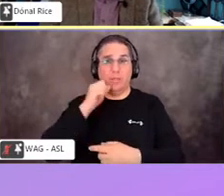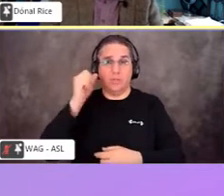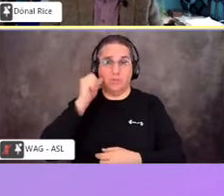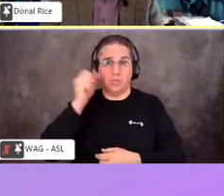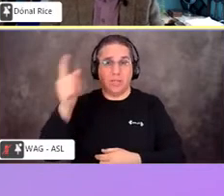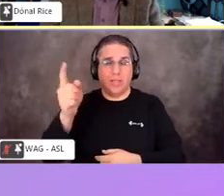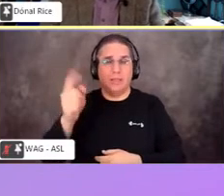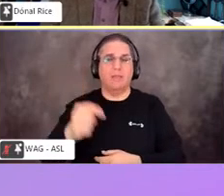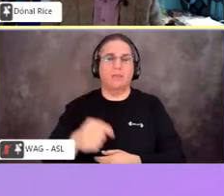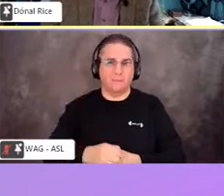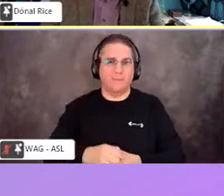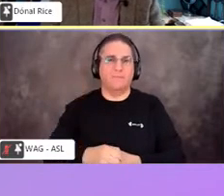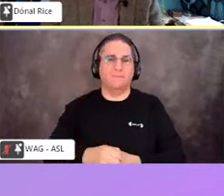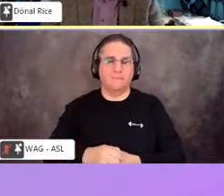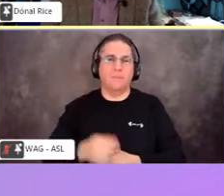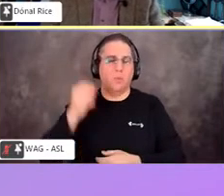accessability community who was buried